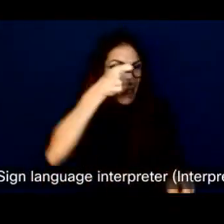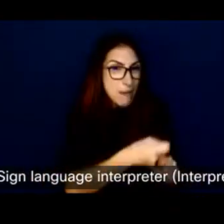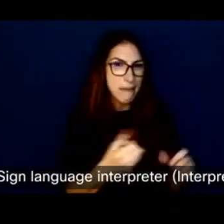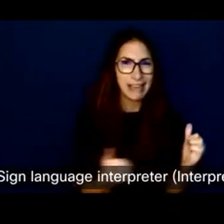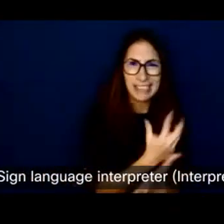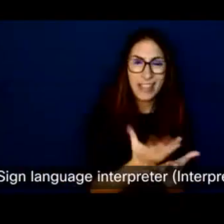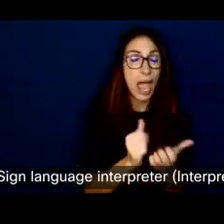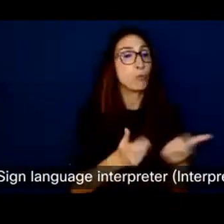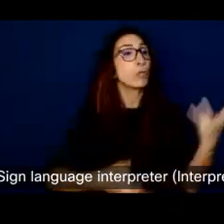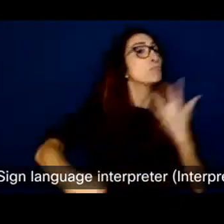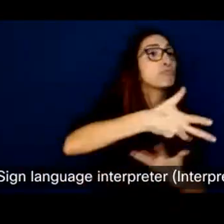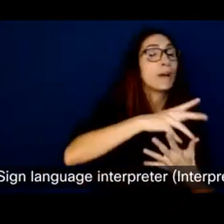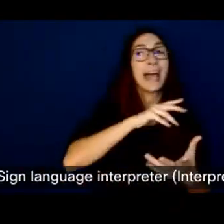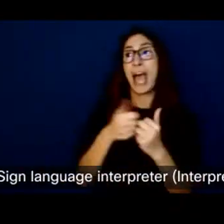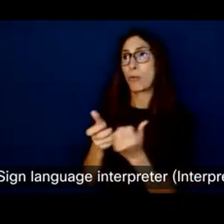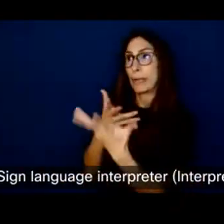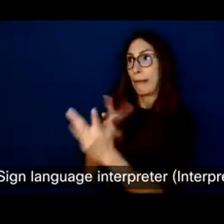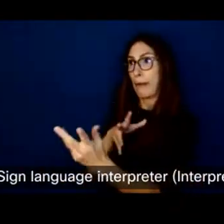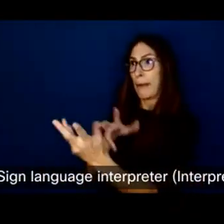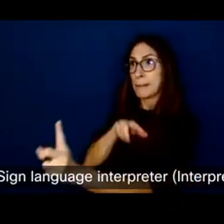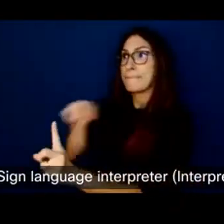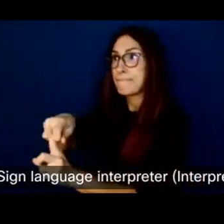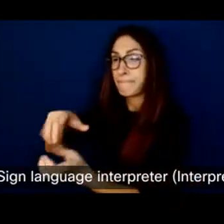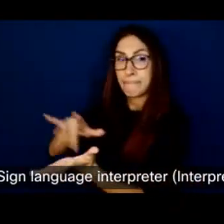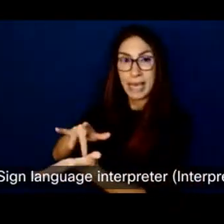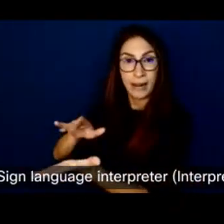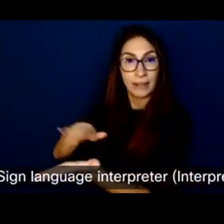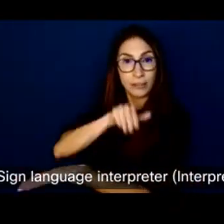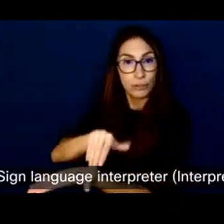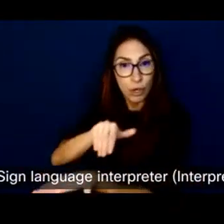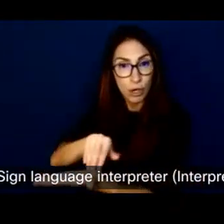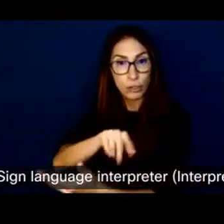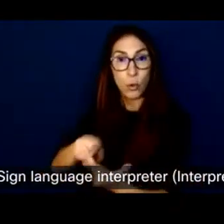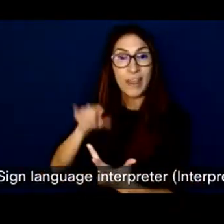not I'm going to be compliant or dedicated is the word that I